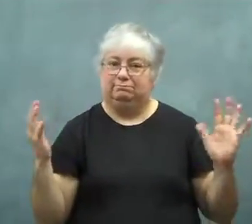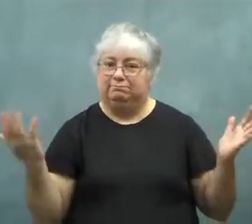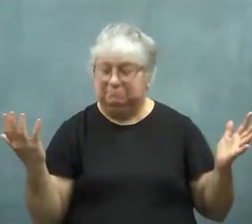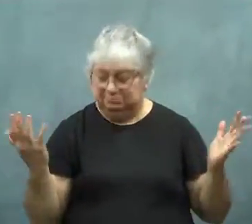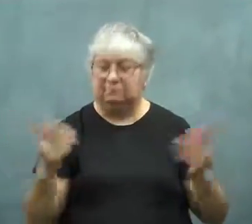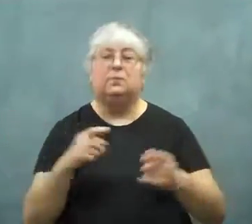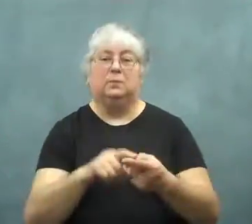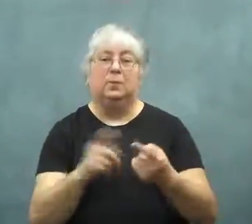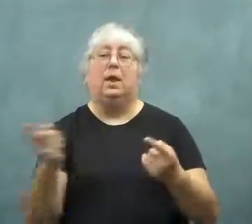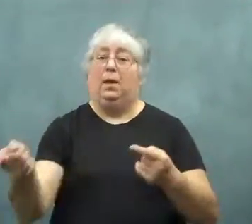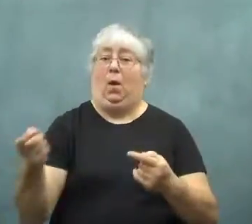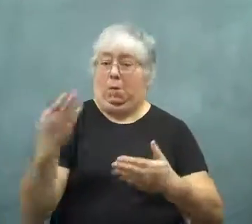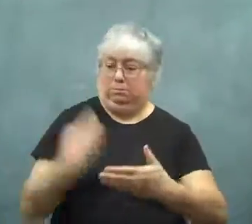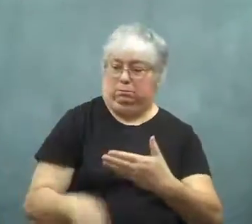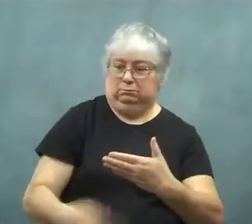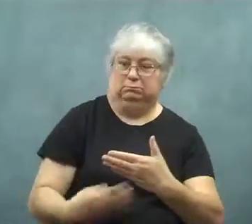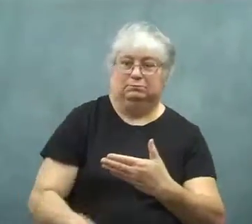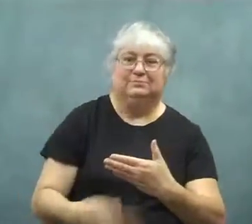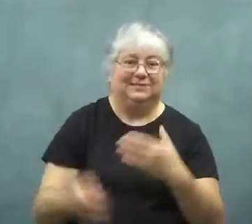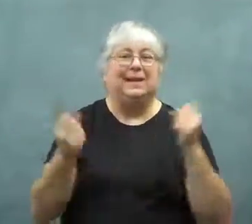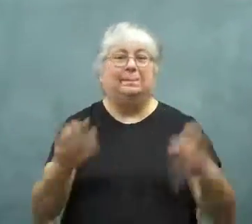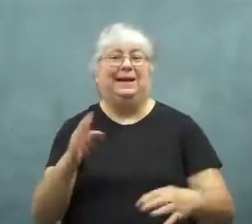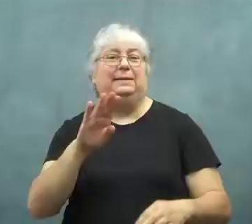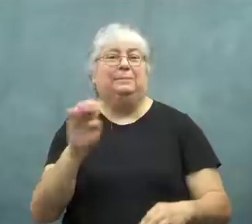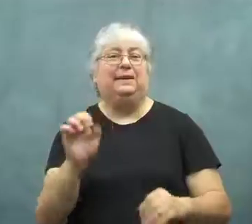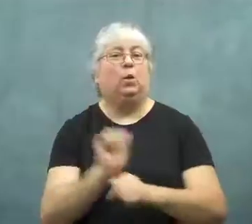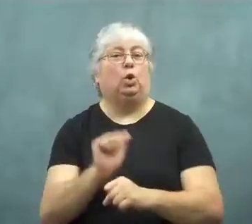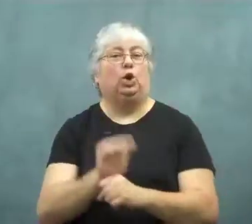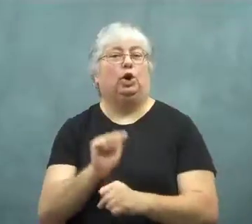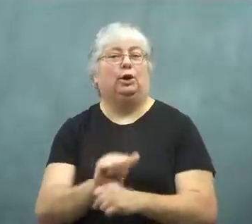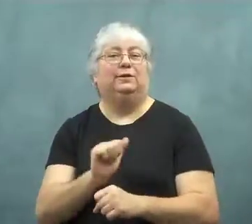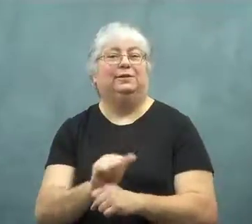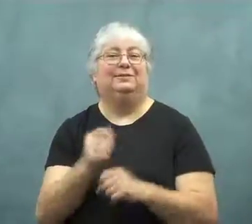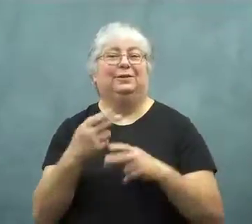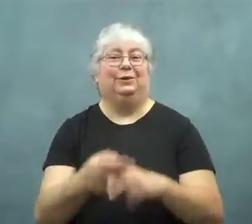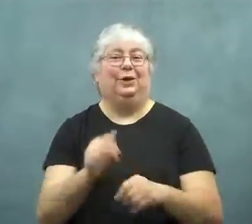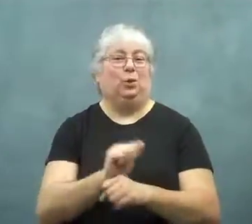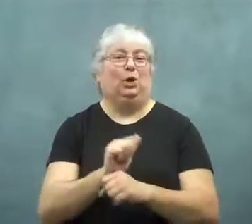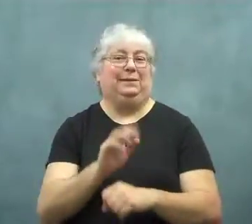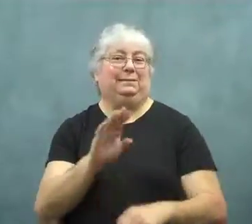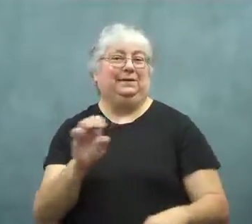She has lots of babies that are worker bees.